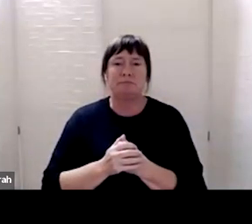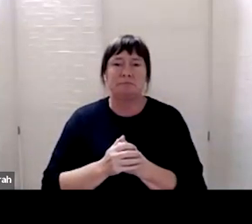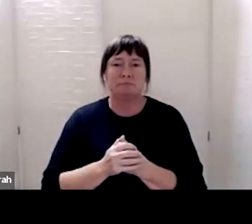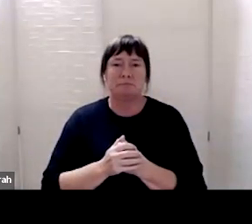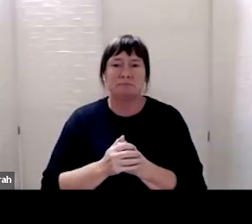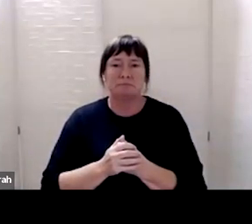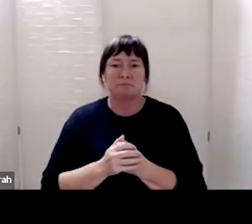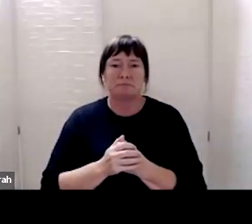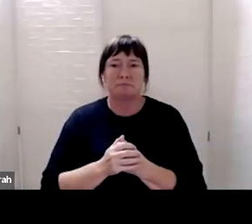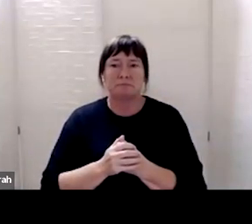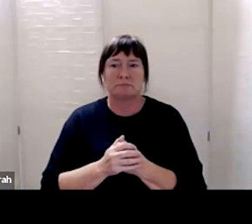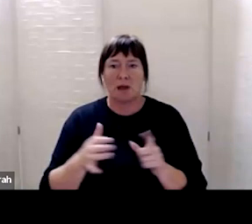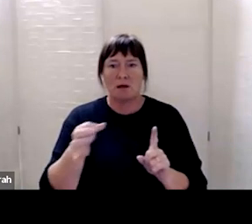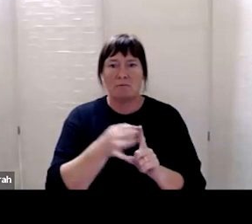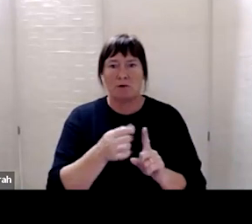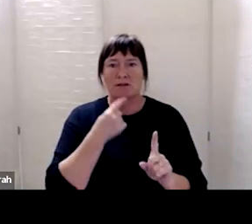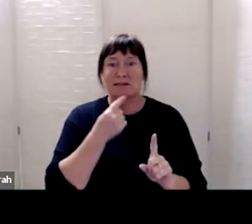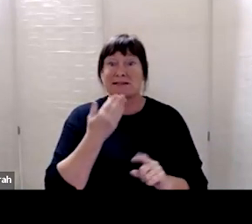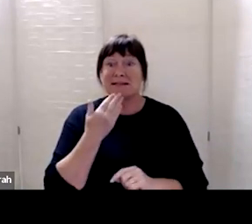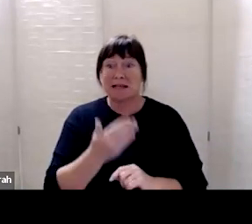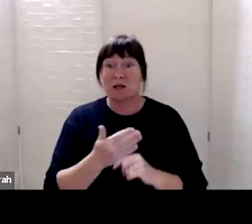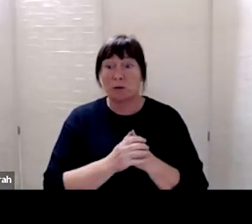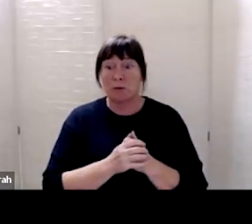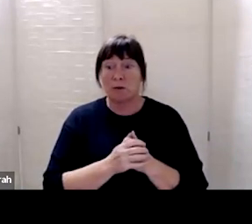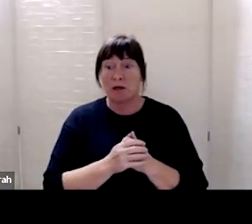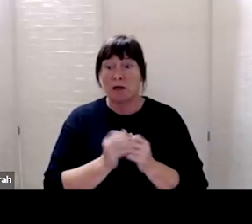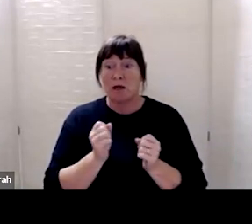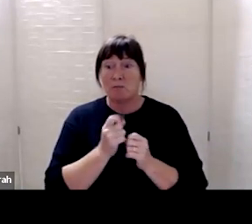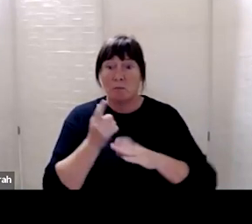Thank you for that. I’m aware of the time